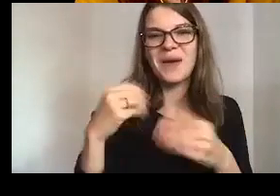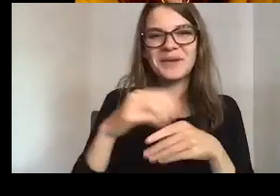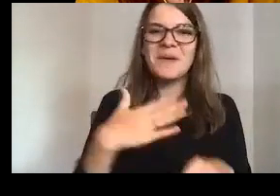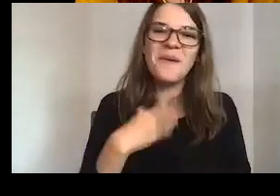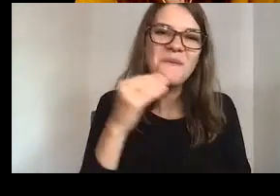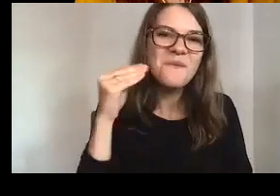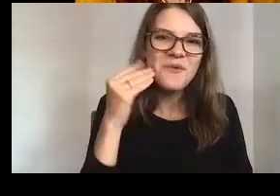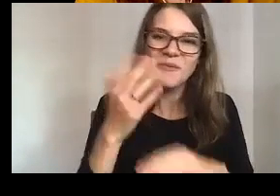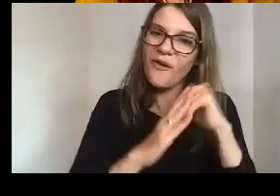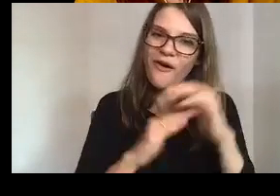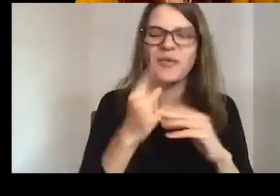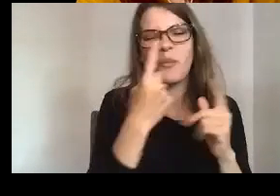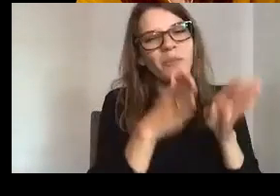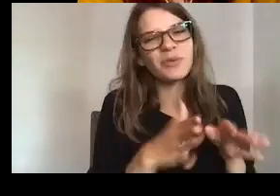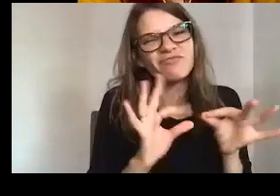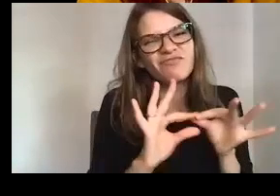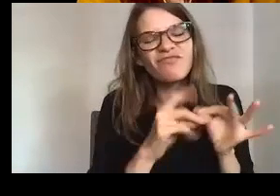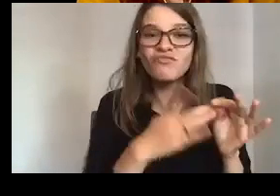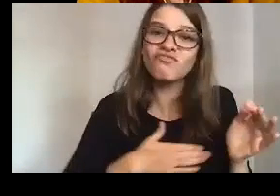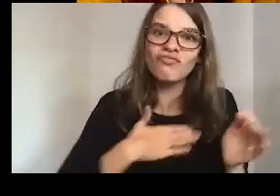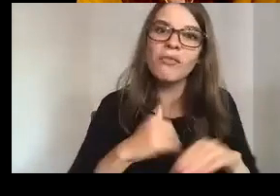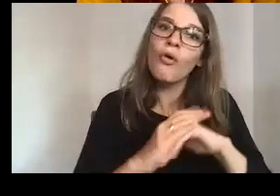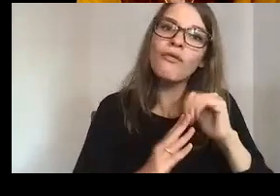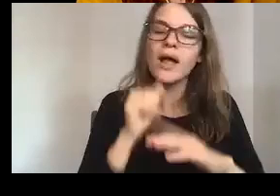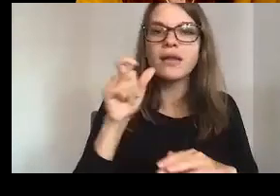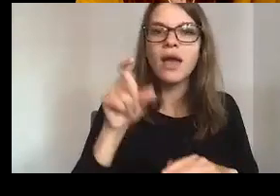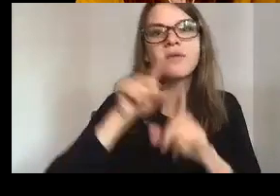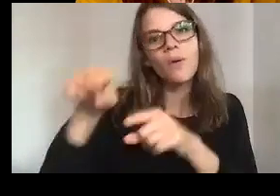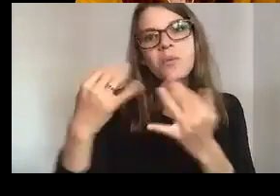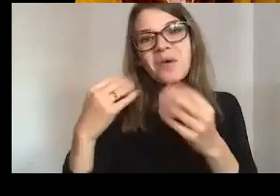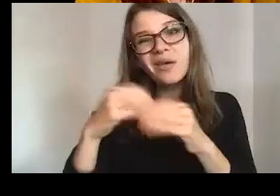one person mentioned so you know not having to wait in the waiting room or having time